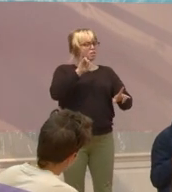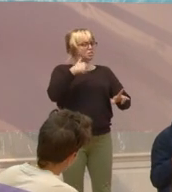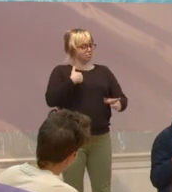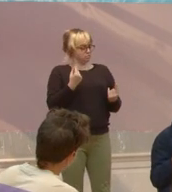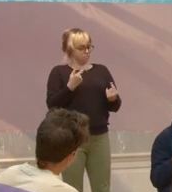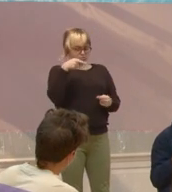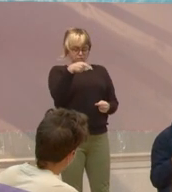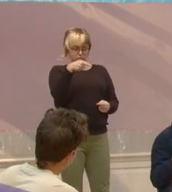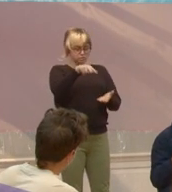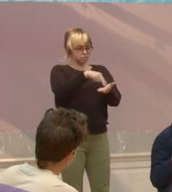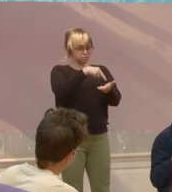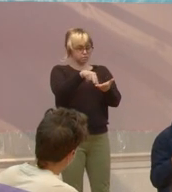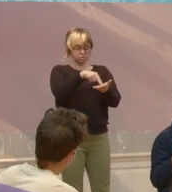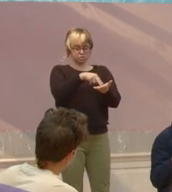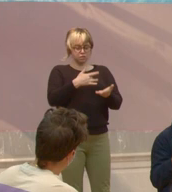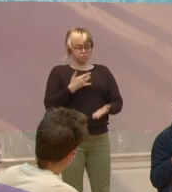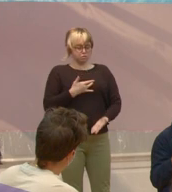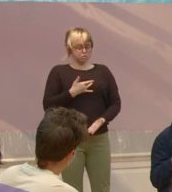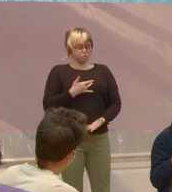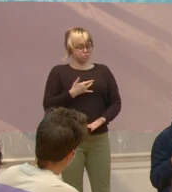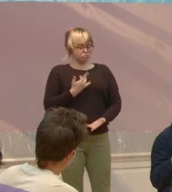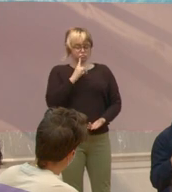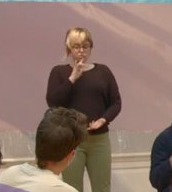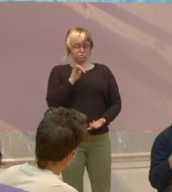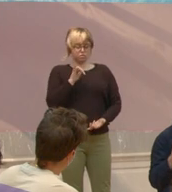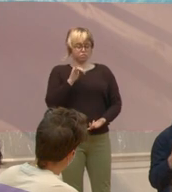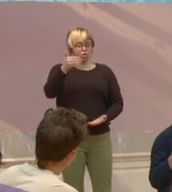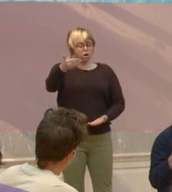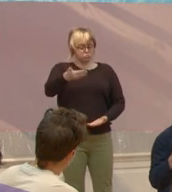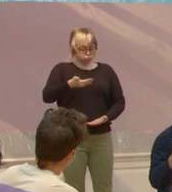is that dance felt like a much more welcoming home to what it